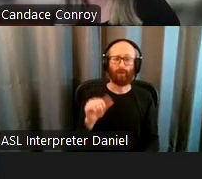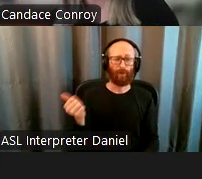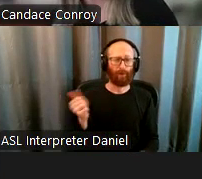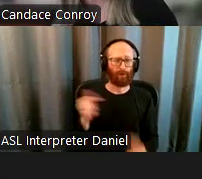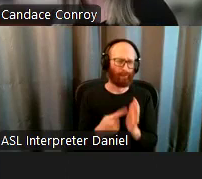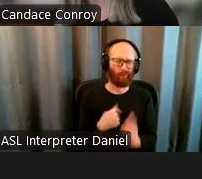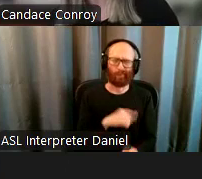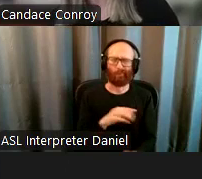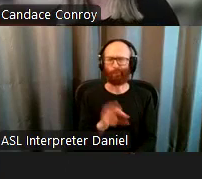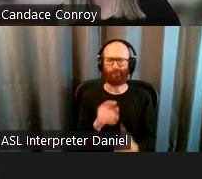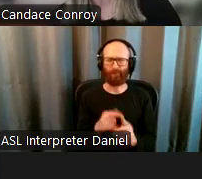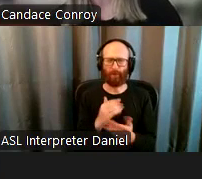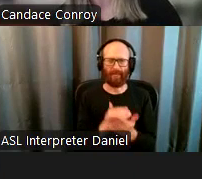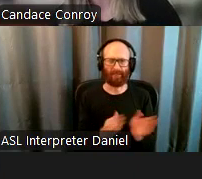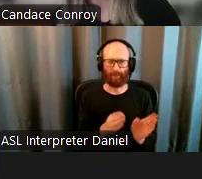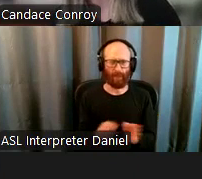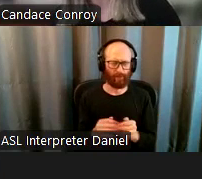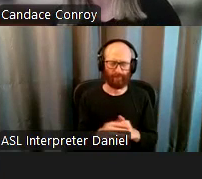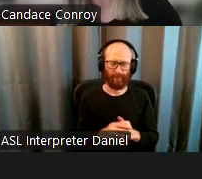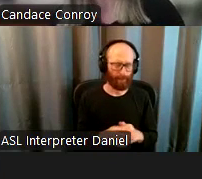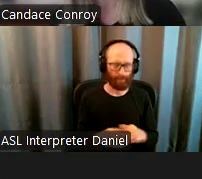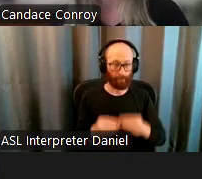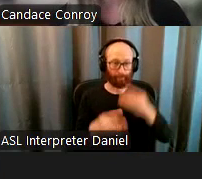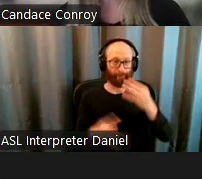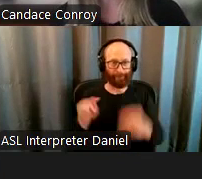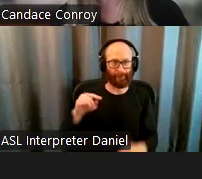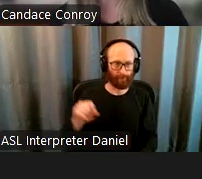these from the lesson plan - but there's tons of tips throughout. The other is